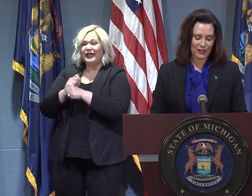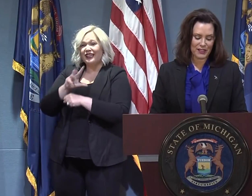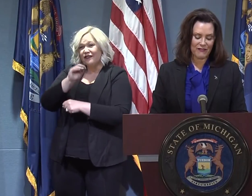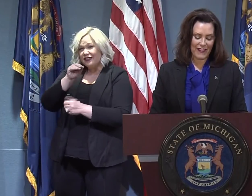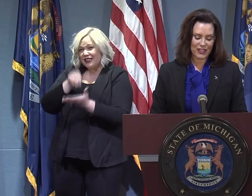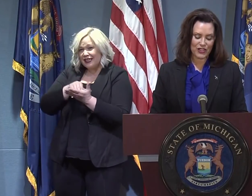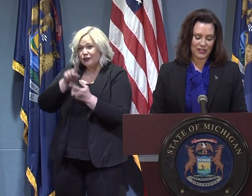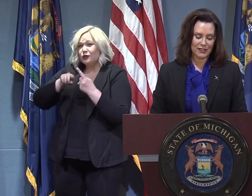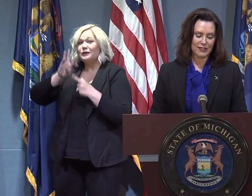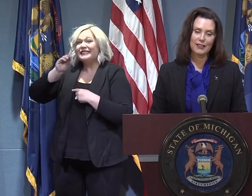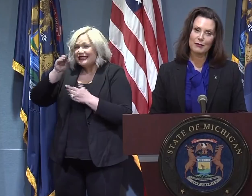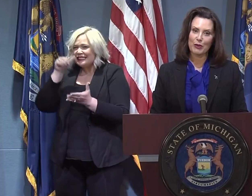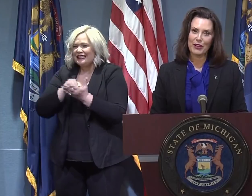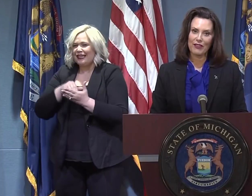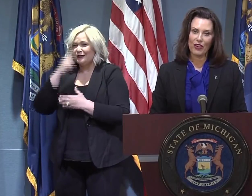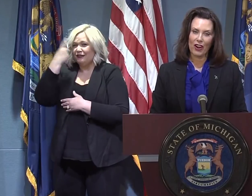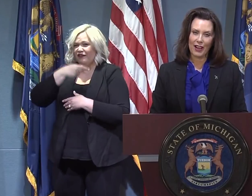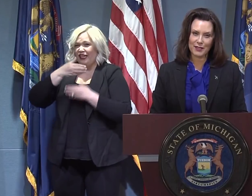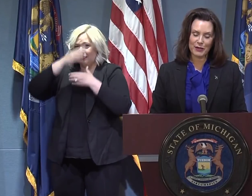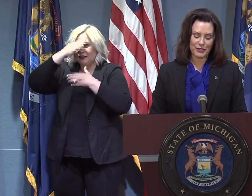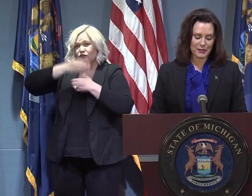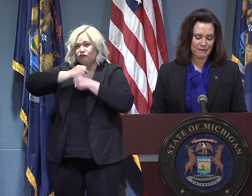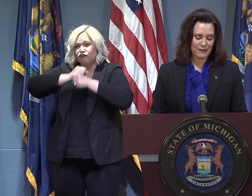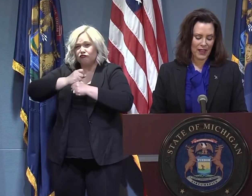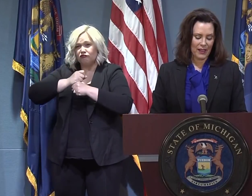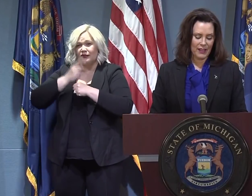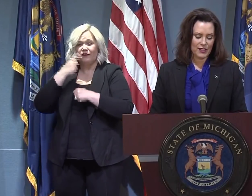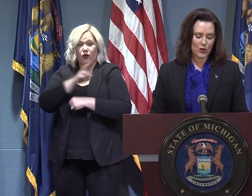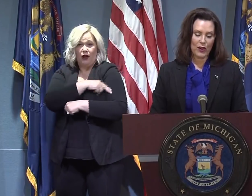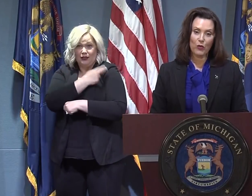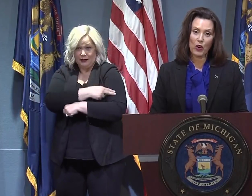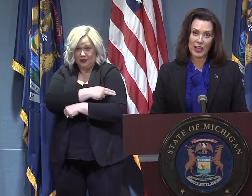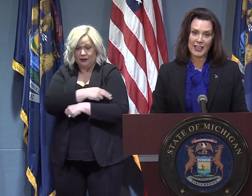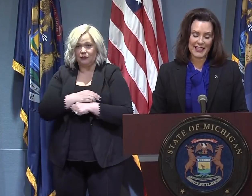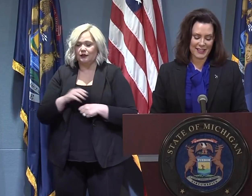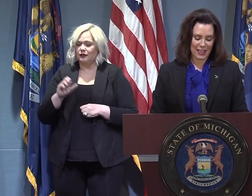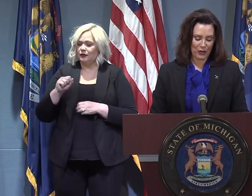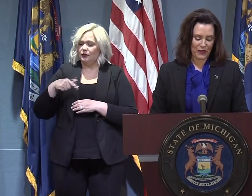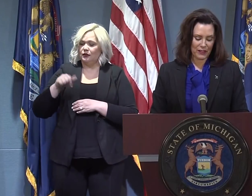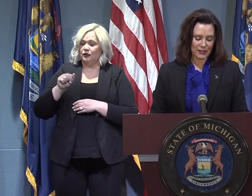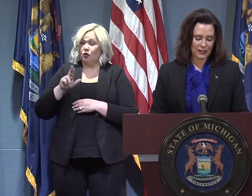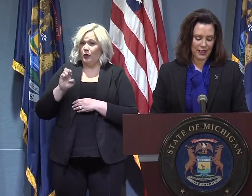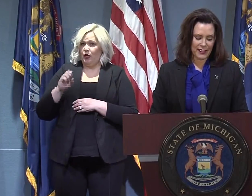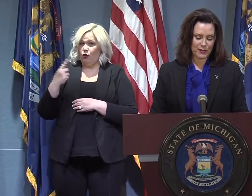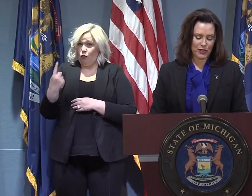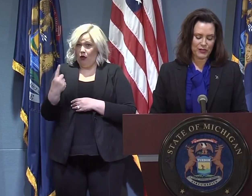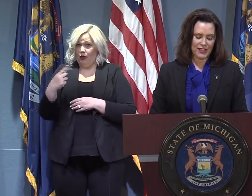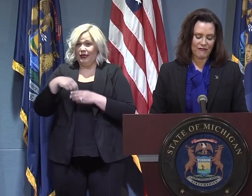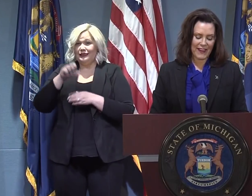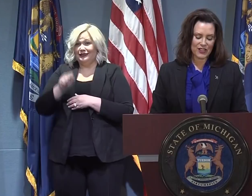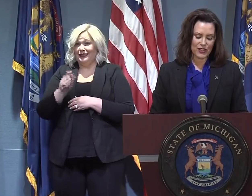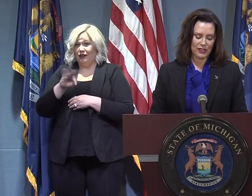INTERNATIONAL IN KALAMAZOO. THEY ARE PRODUCING BETWEEN 50,000 AND 60,000 FACE SHIELDS